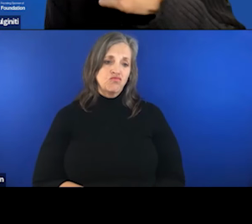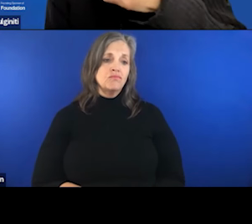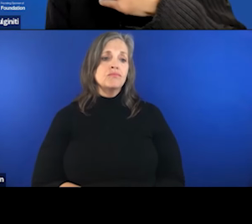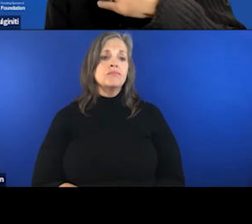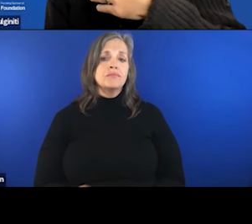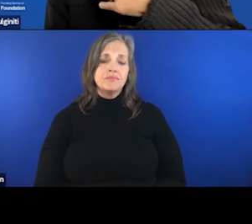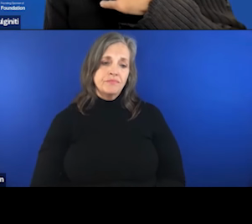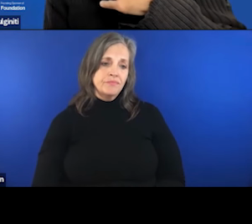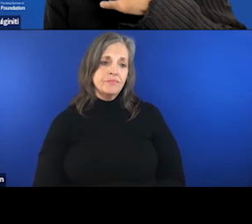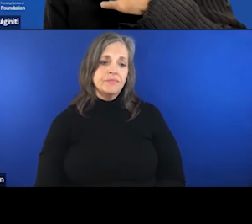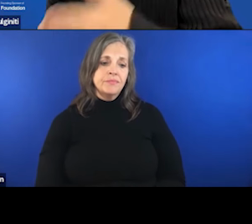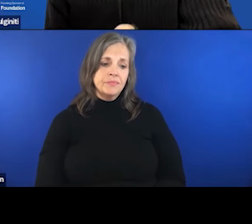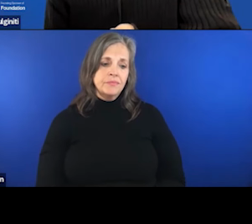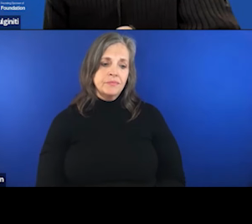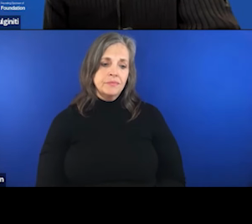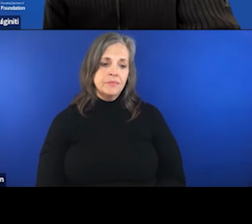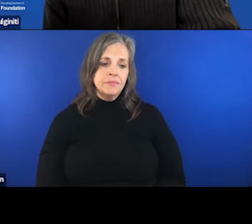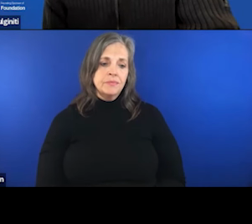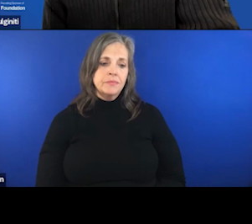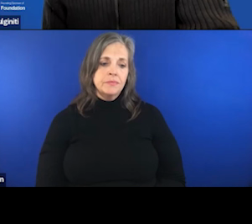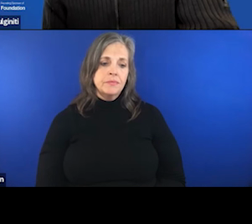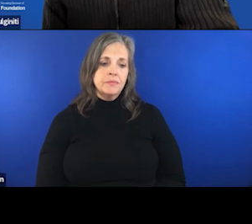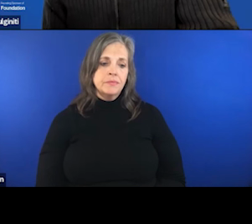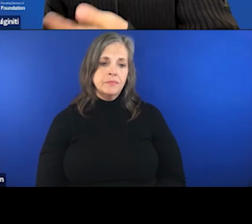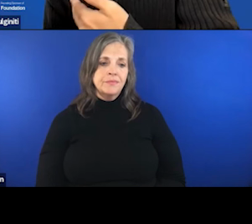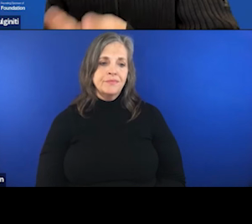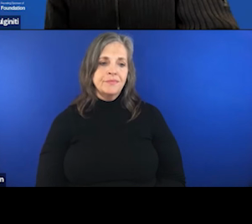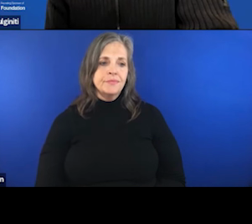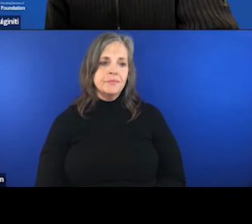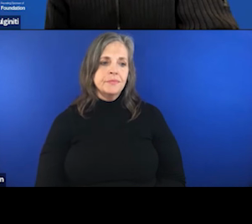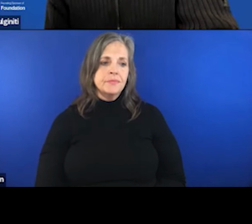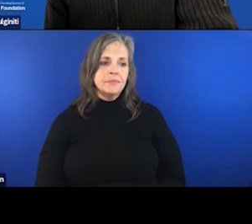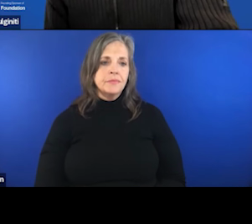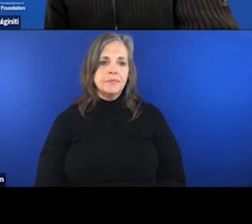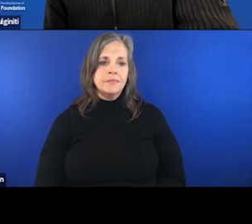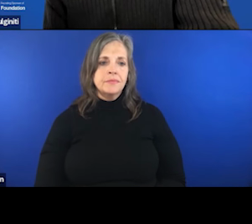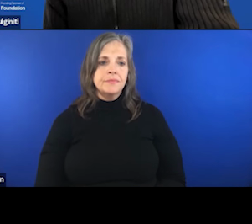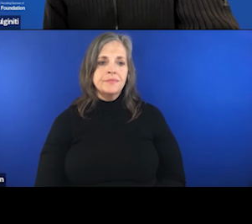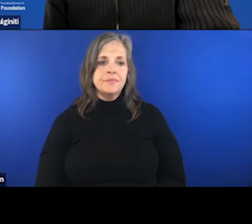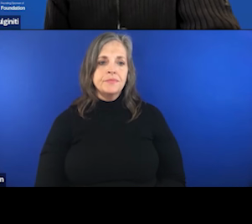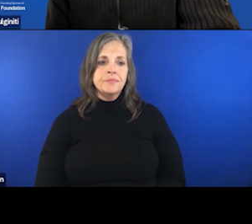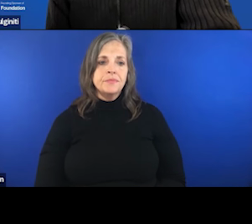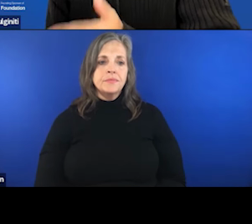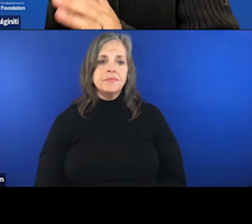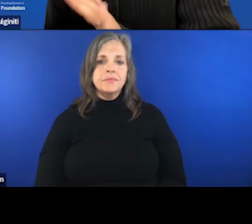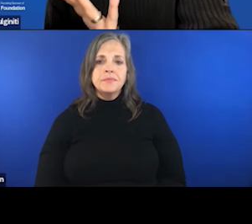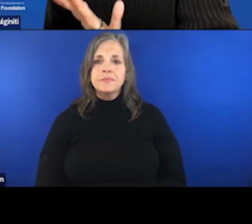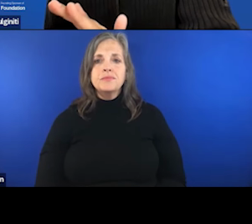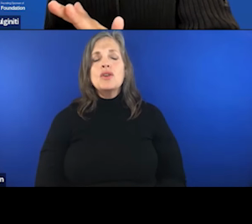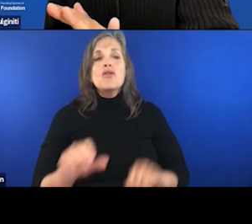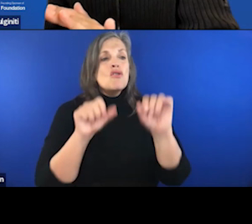just hit voiceover and see what it's like to access the web from voiceover I don't see any